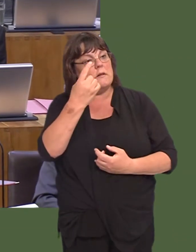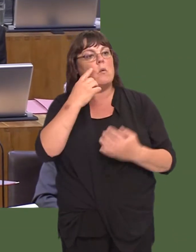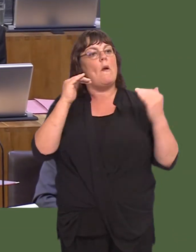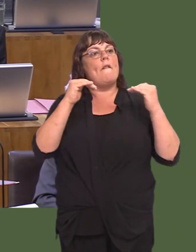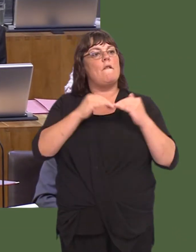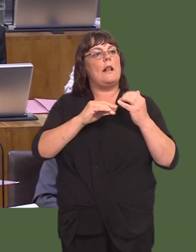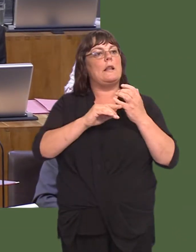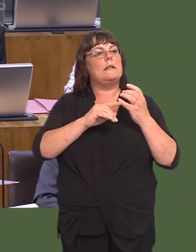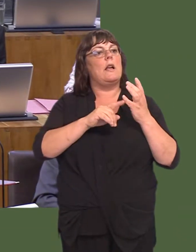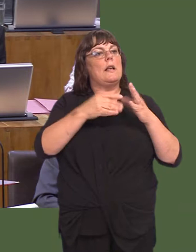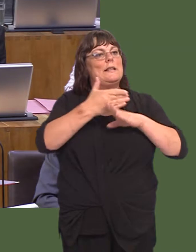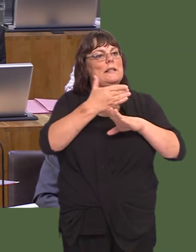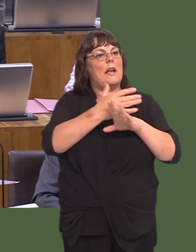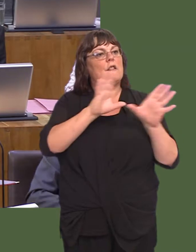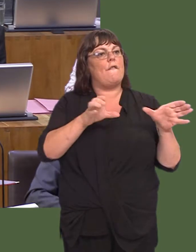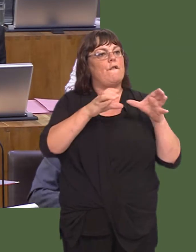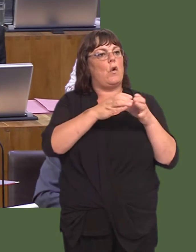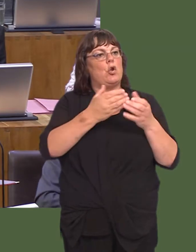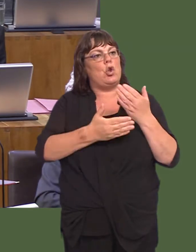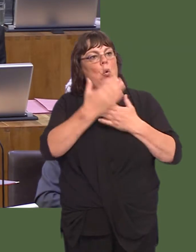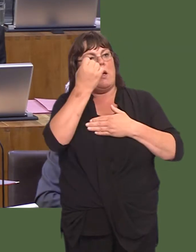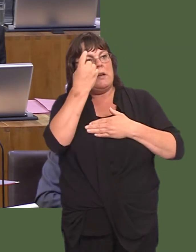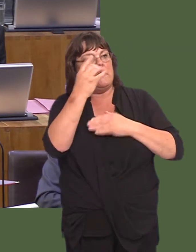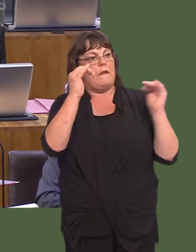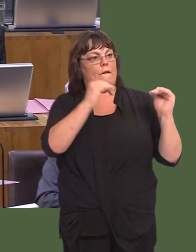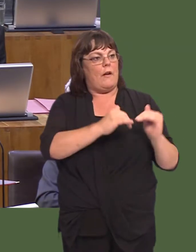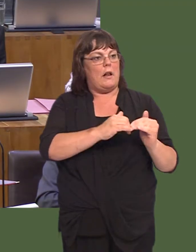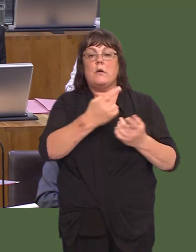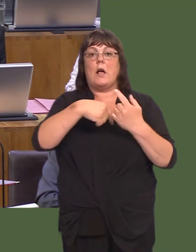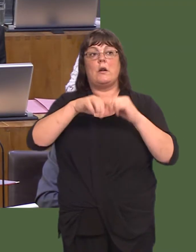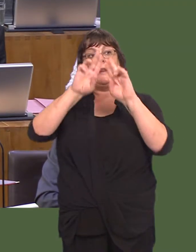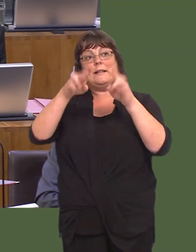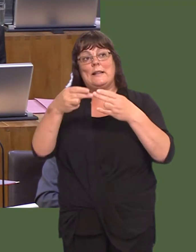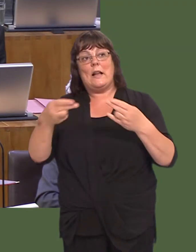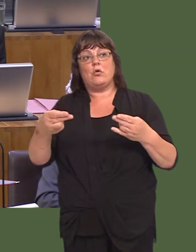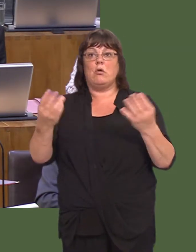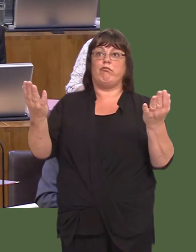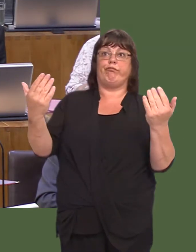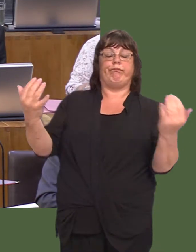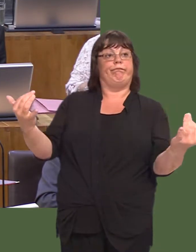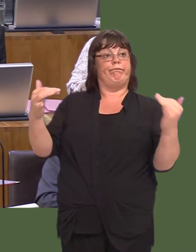The Valleys taskforce is moving forward with new ideas for the Valleys. Weíre looking at how we develop ourselves in terms of international presence, again,